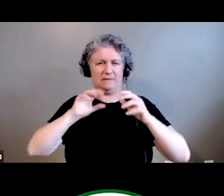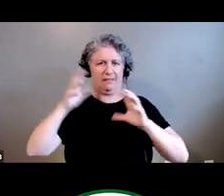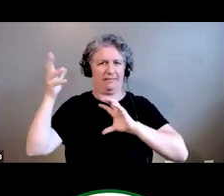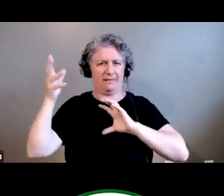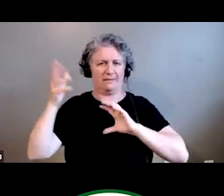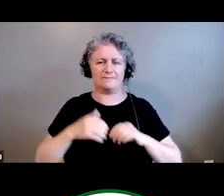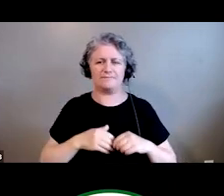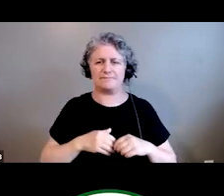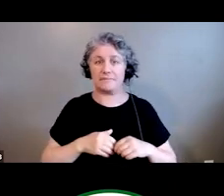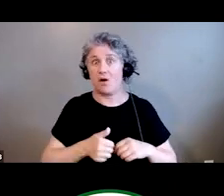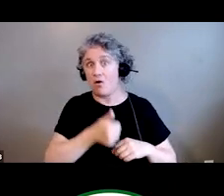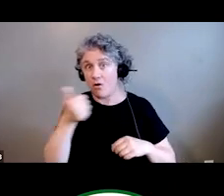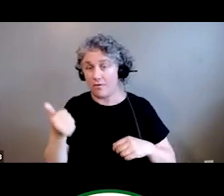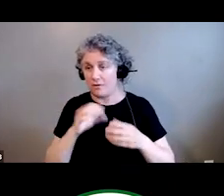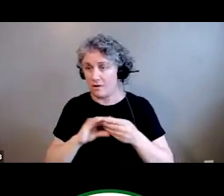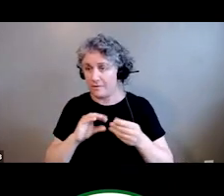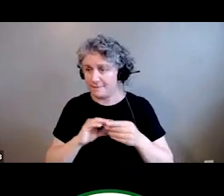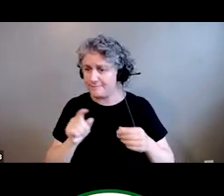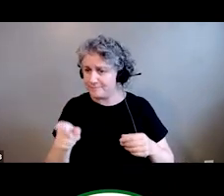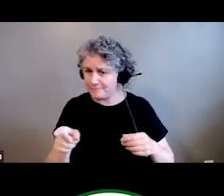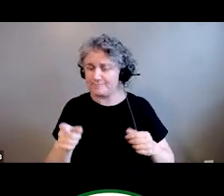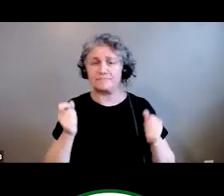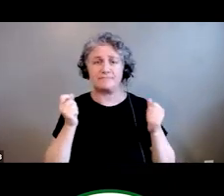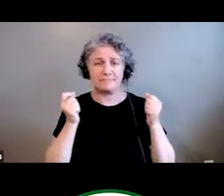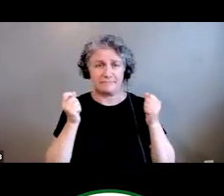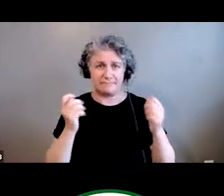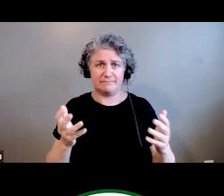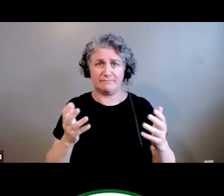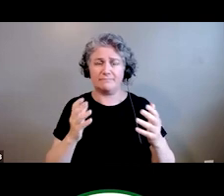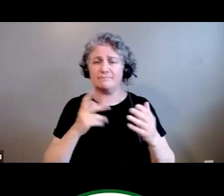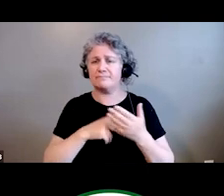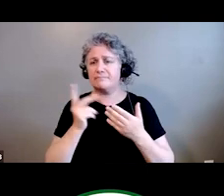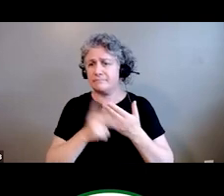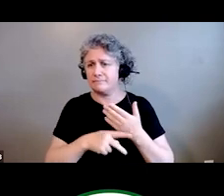recreation programs are having to be canceled each year because of the poor air quality.